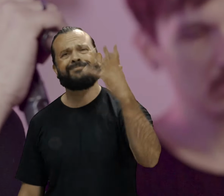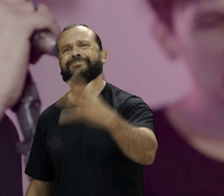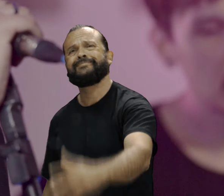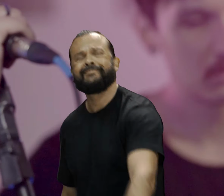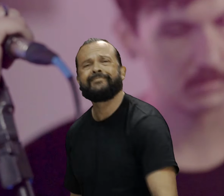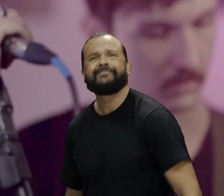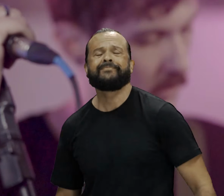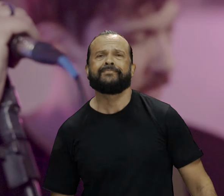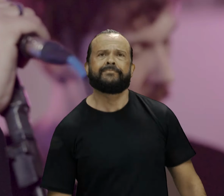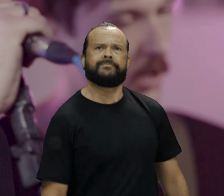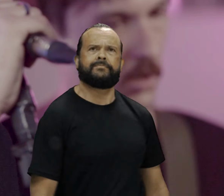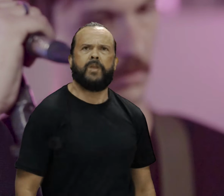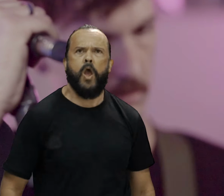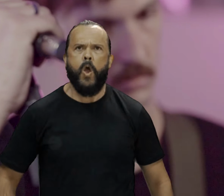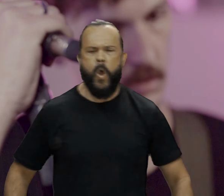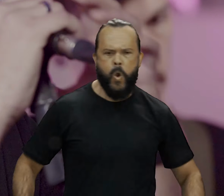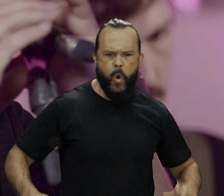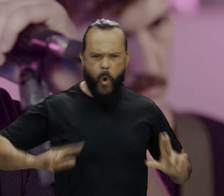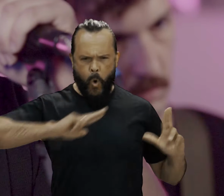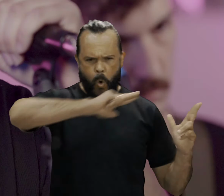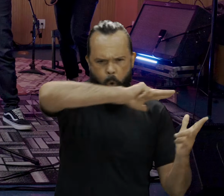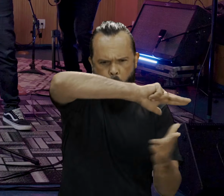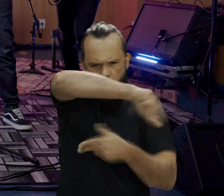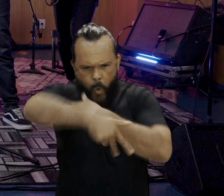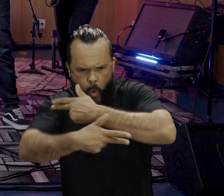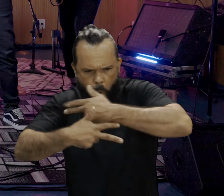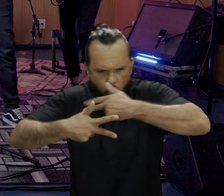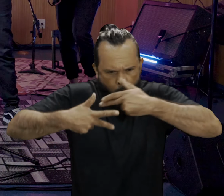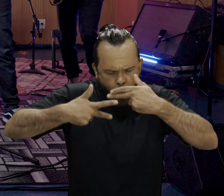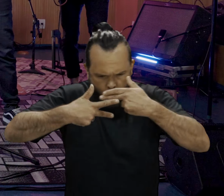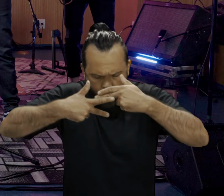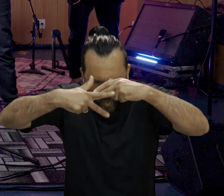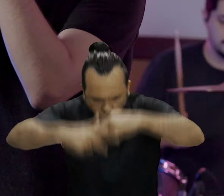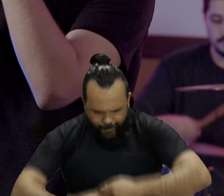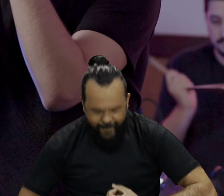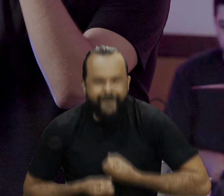I take the universe, In the verses